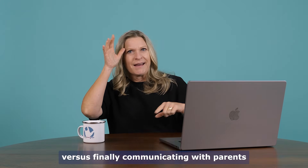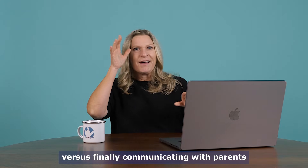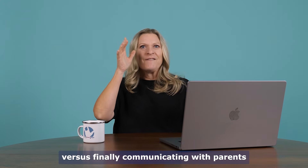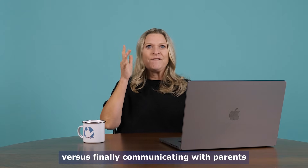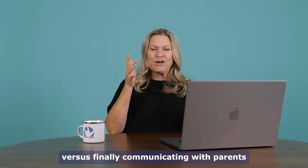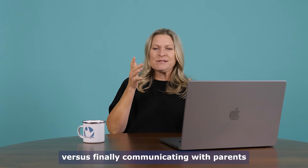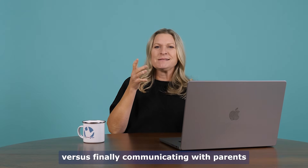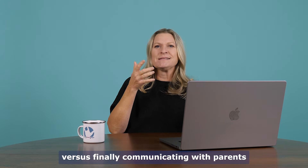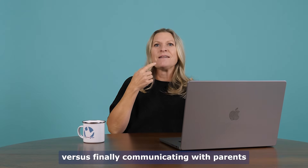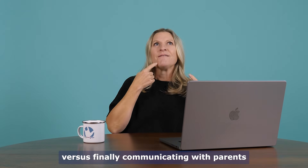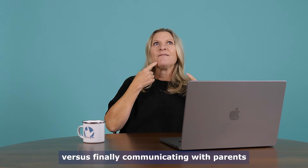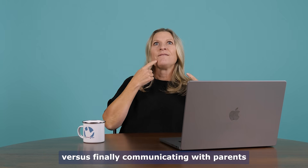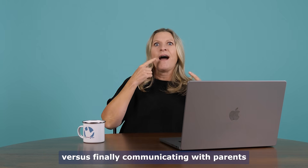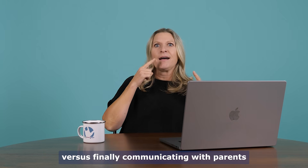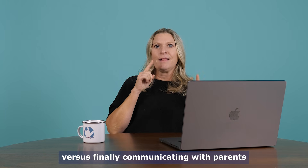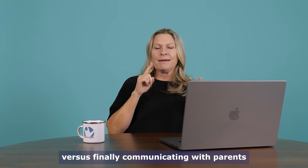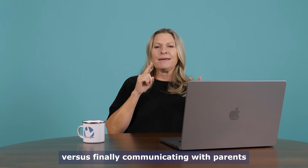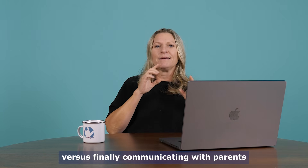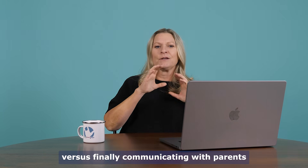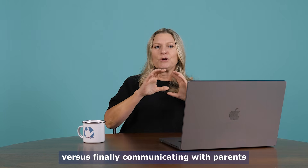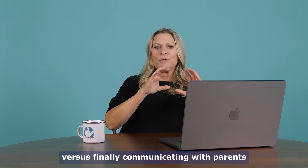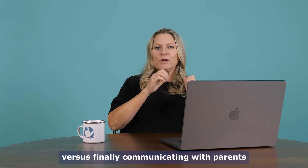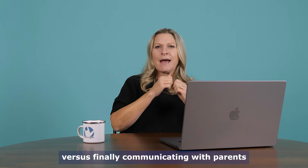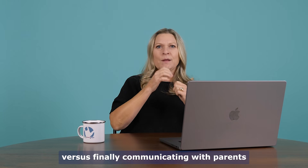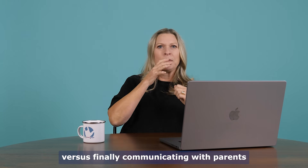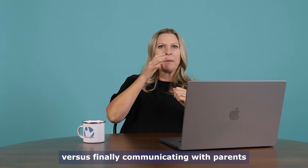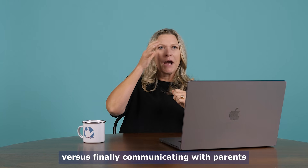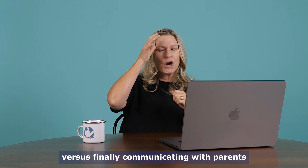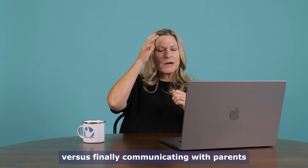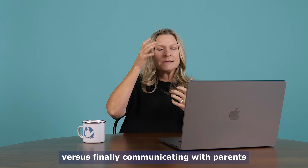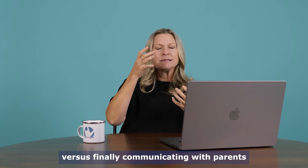versus finally communicating with parents